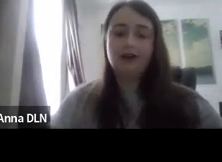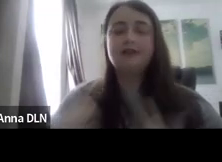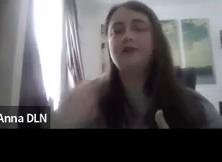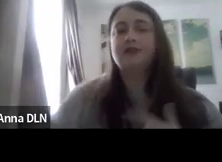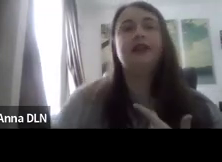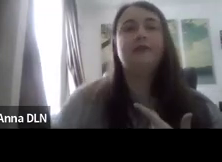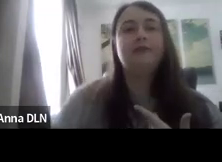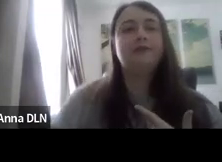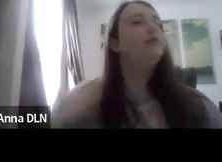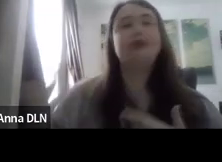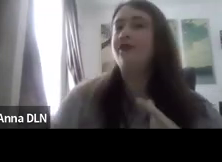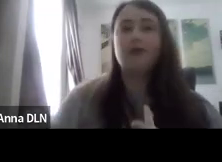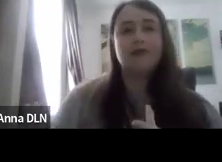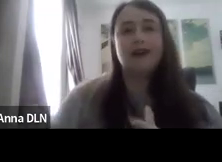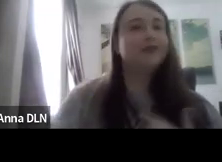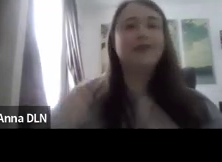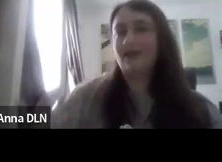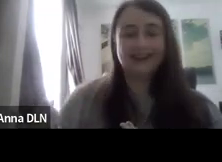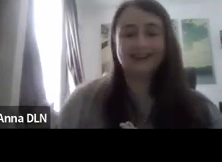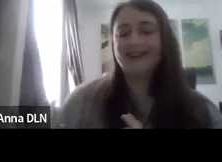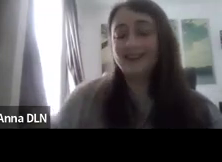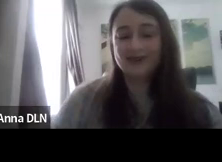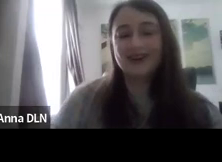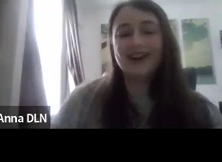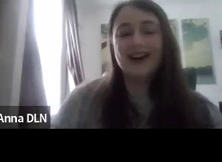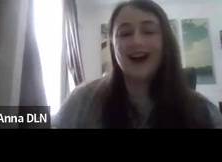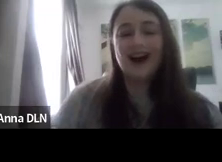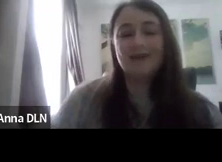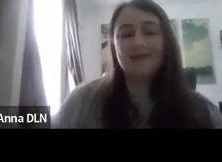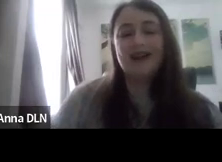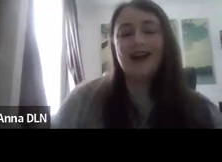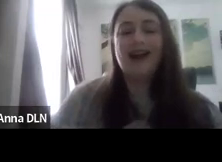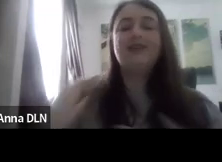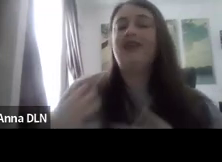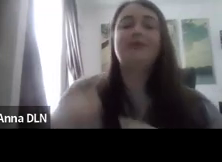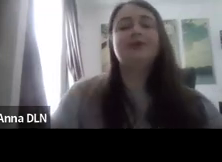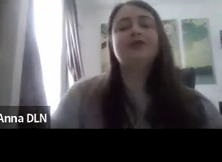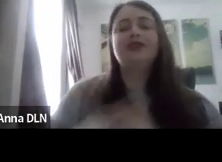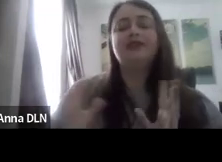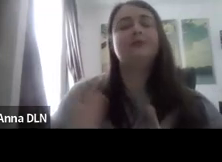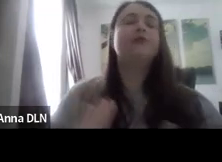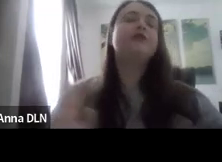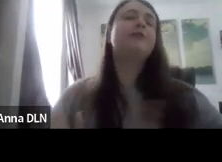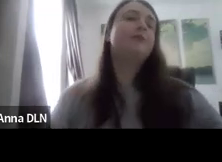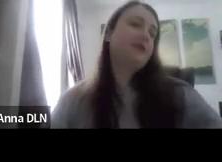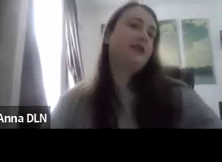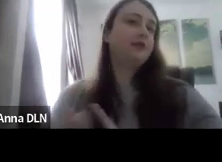It signals to them that you know the rights that Chris discussed in his talk and gives them the opportunity to more diplomatically